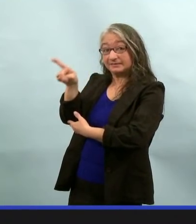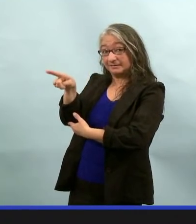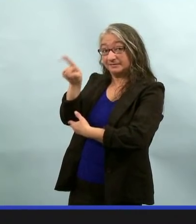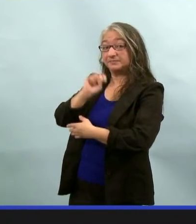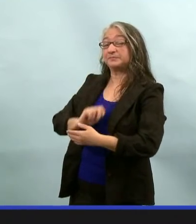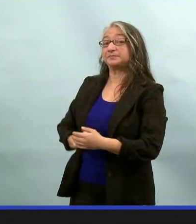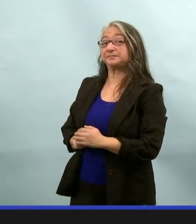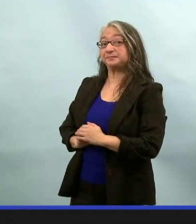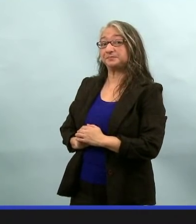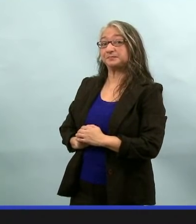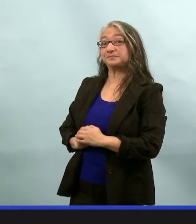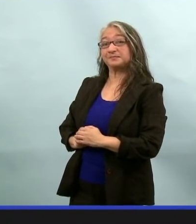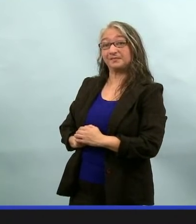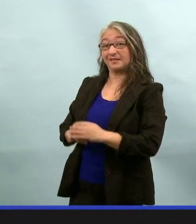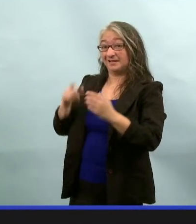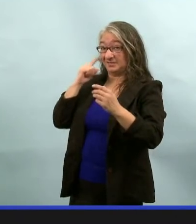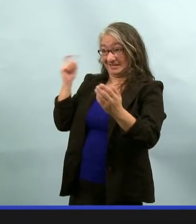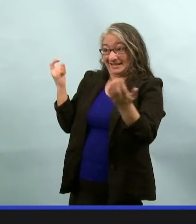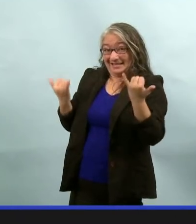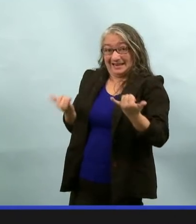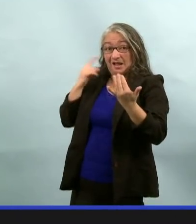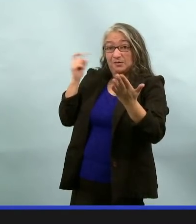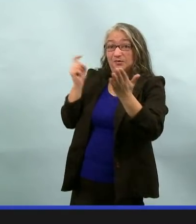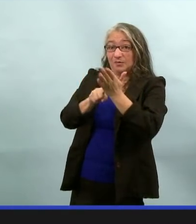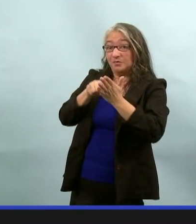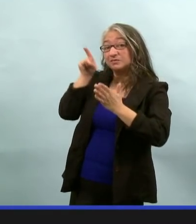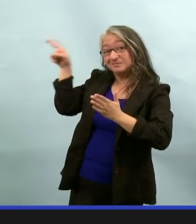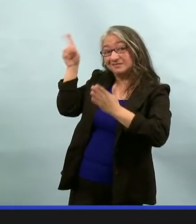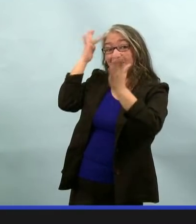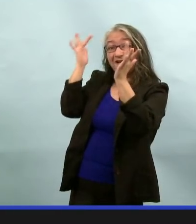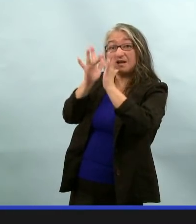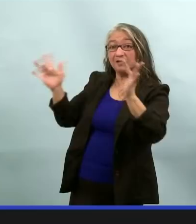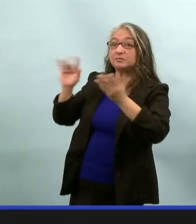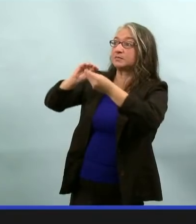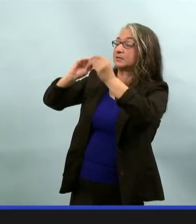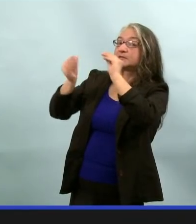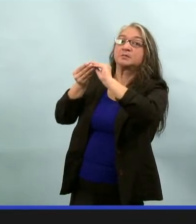with you yesterday about you know there there are contingency plans what are those contingency